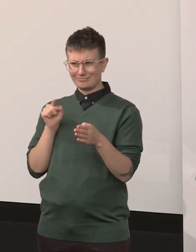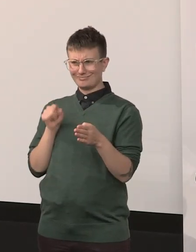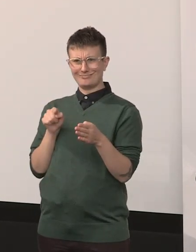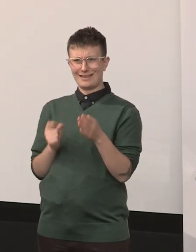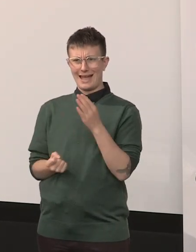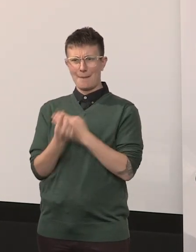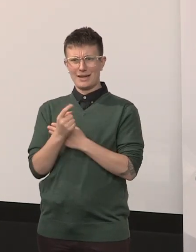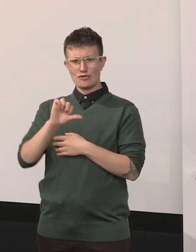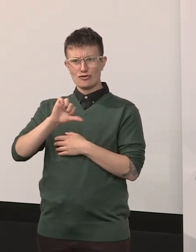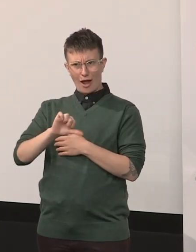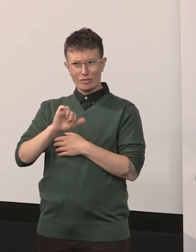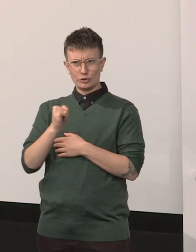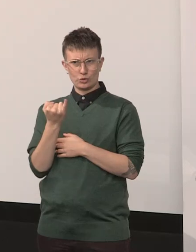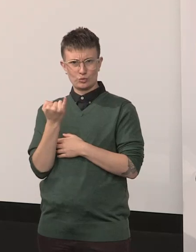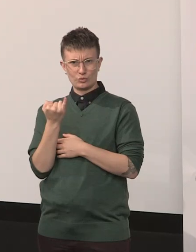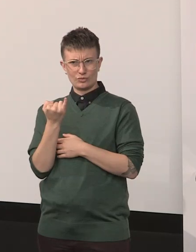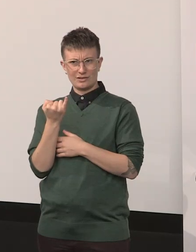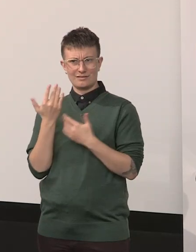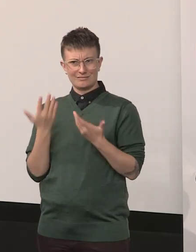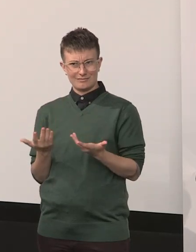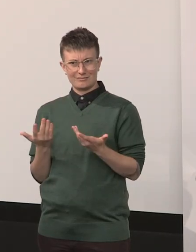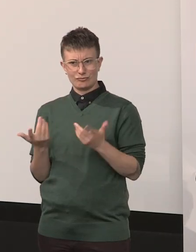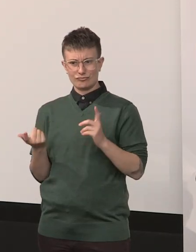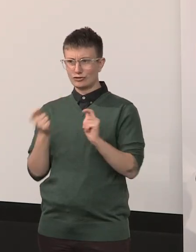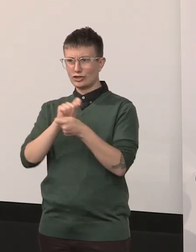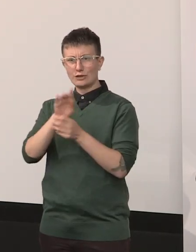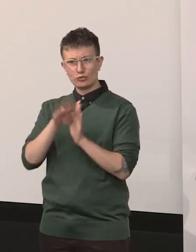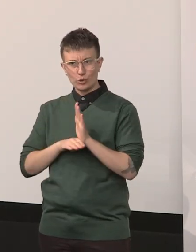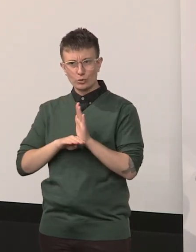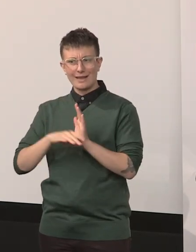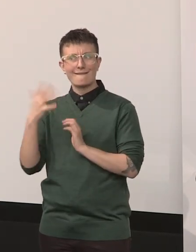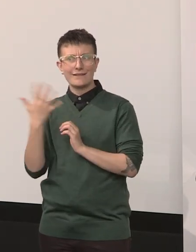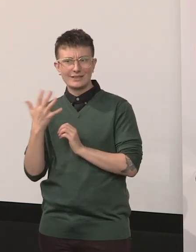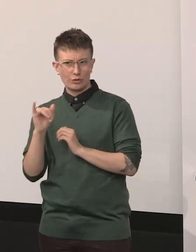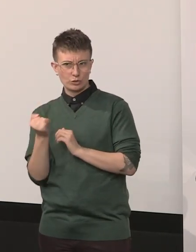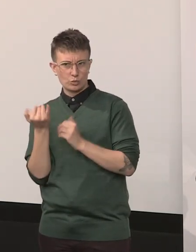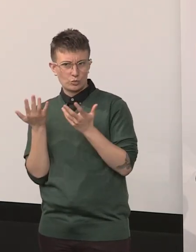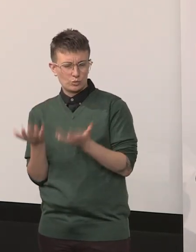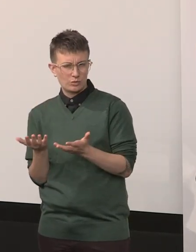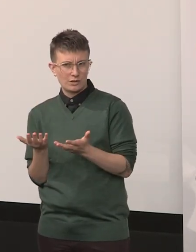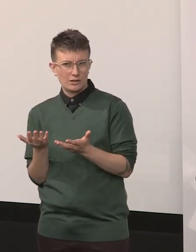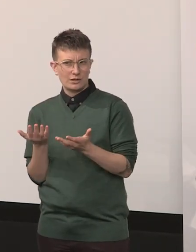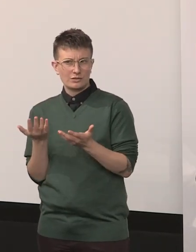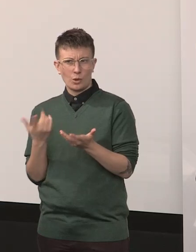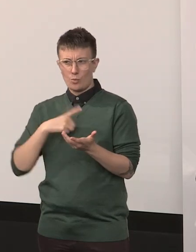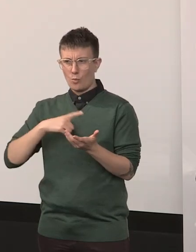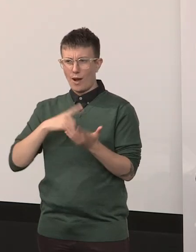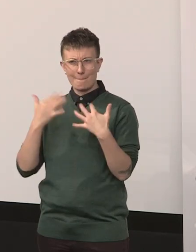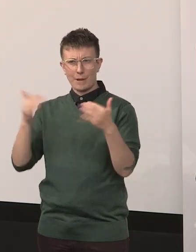That requirement came in on the ninth, and that flight happened on the 15th, so well after that requirement